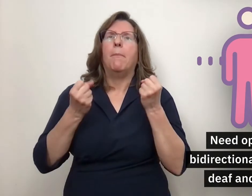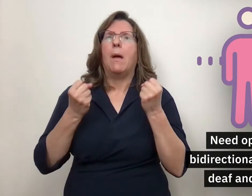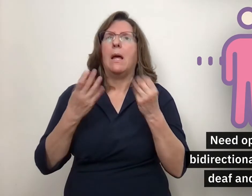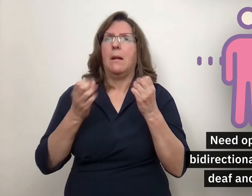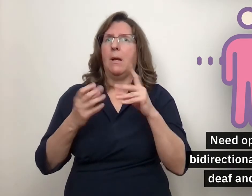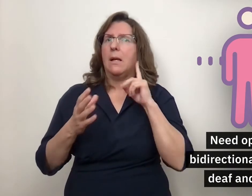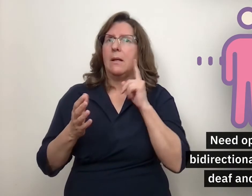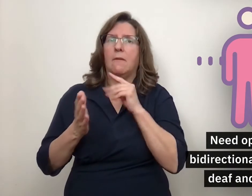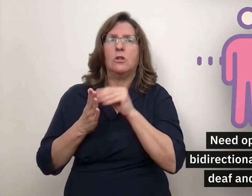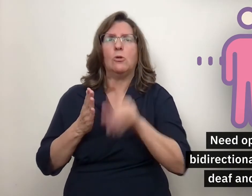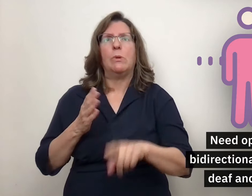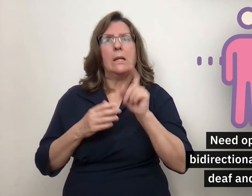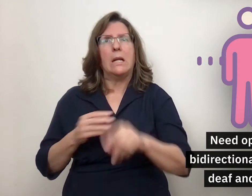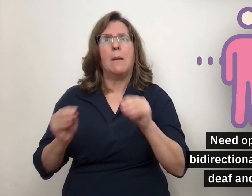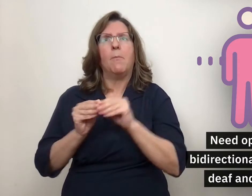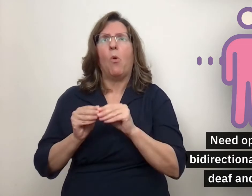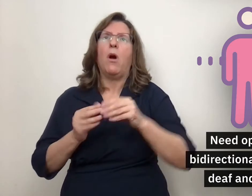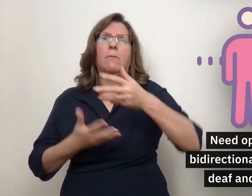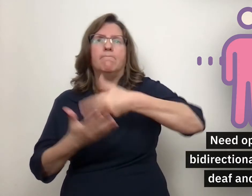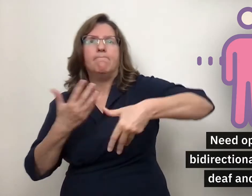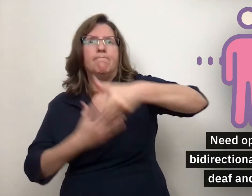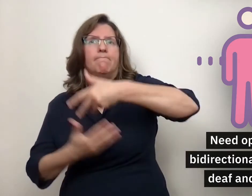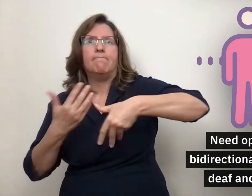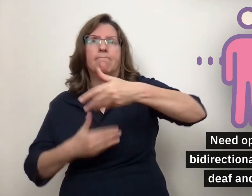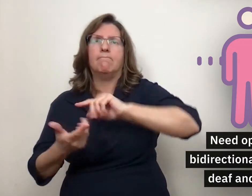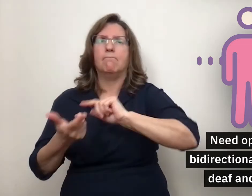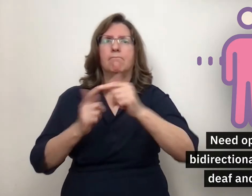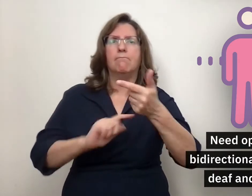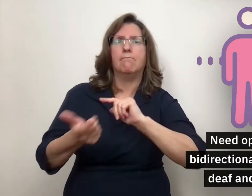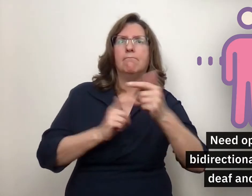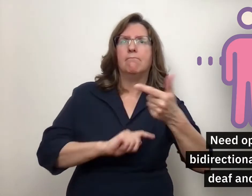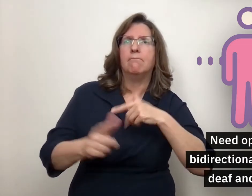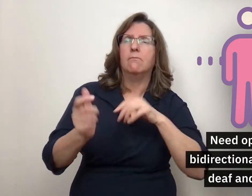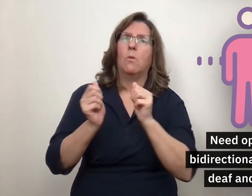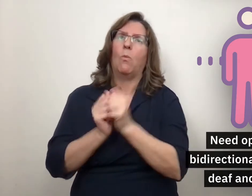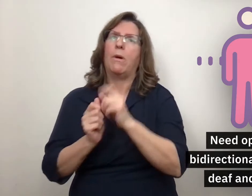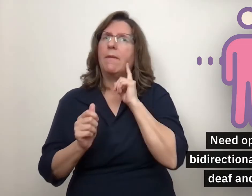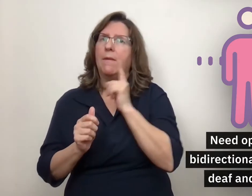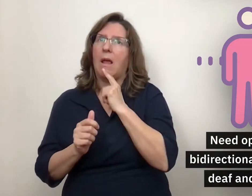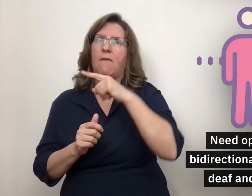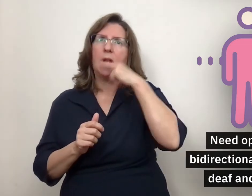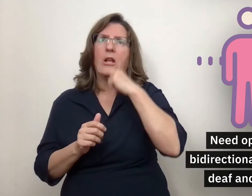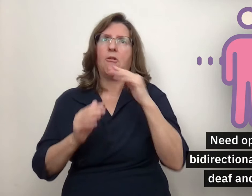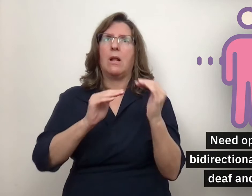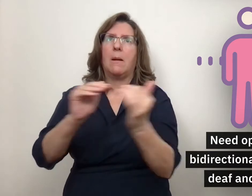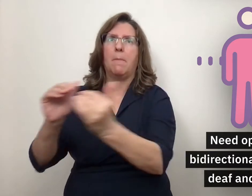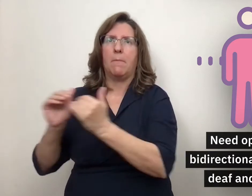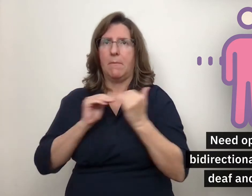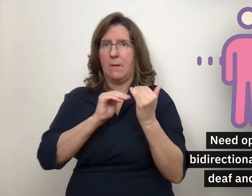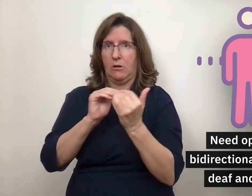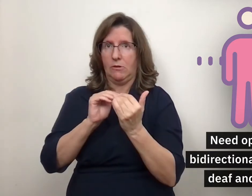Deaf learners need opportunities to interact with peers . . . both hearing and deaf.